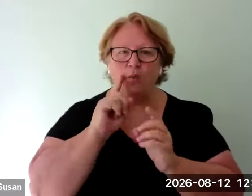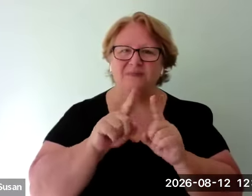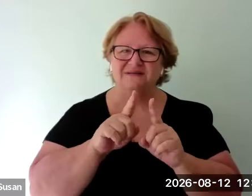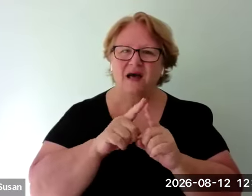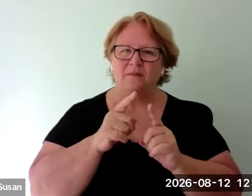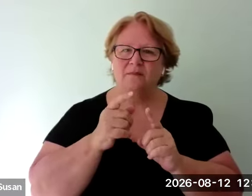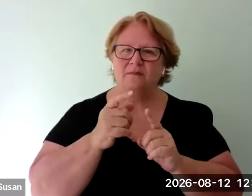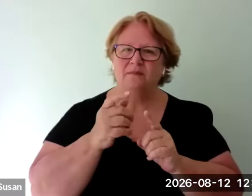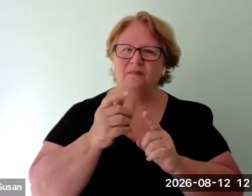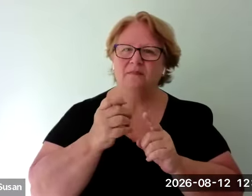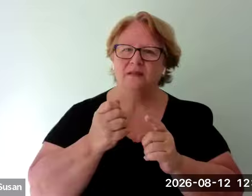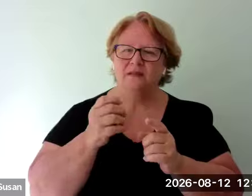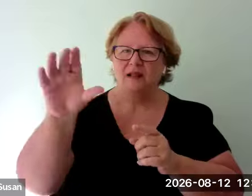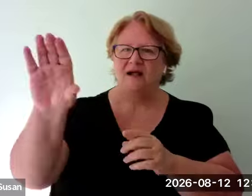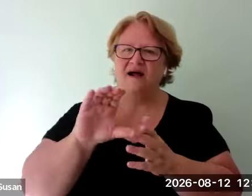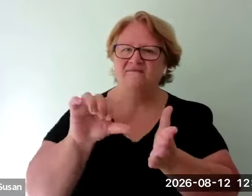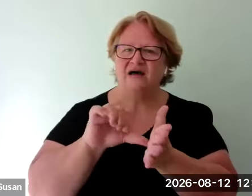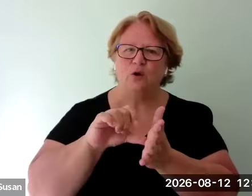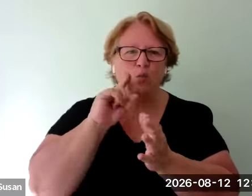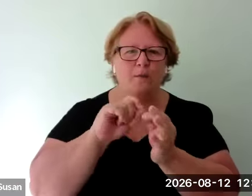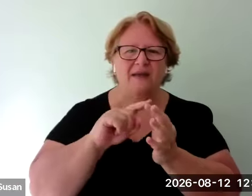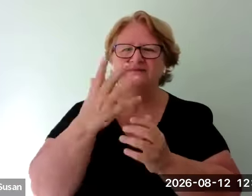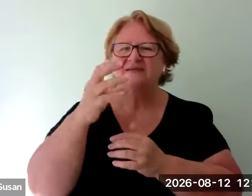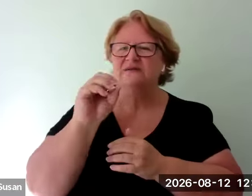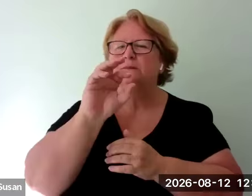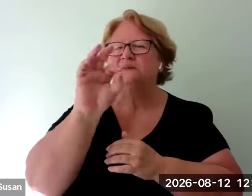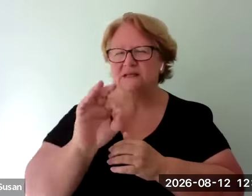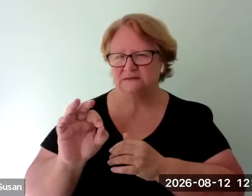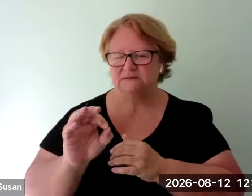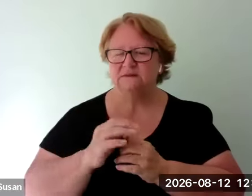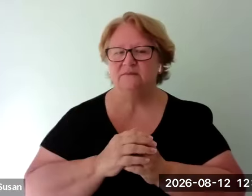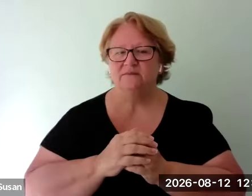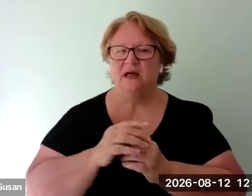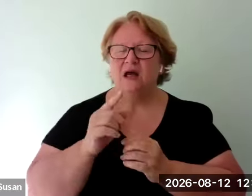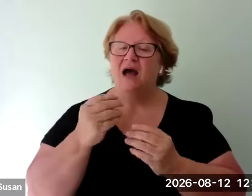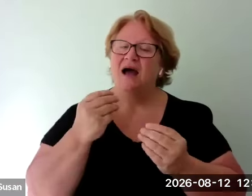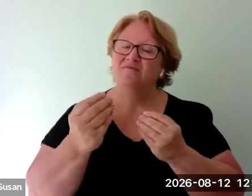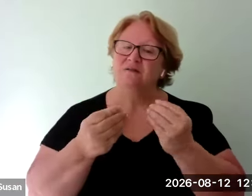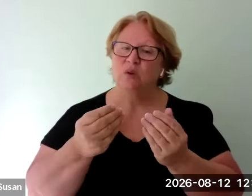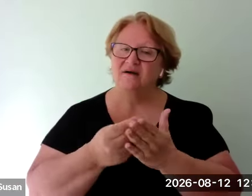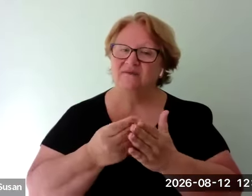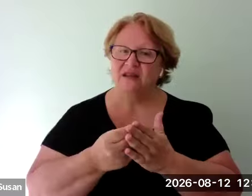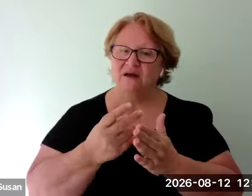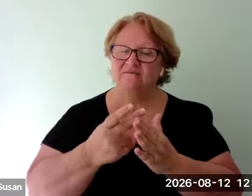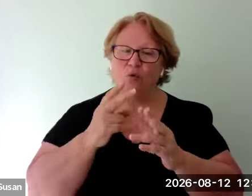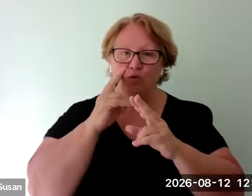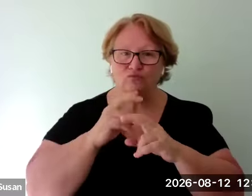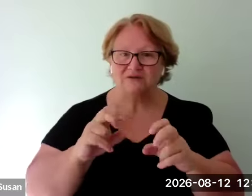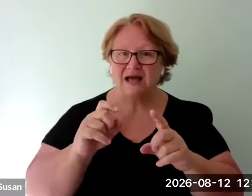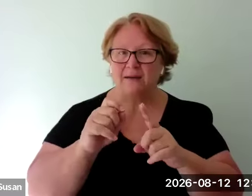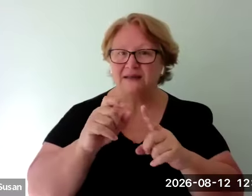pro rataed. So if it's a 50 % or 0.5 FTE then that would be also the salary contribution would be